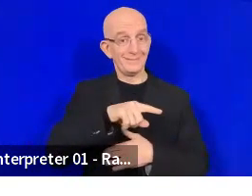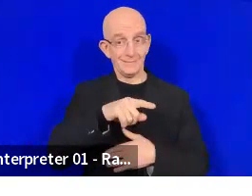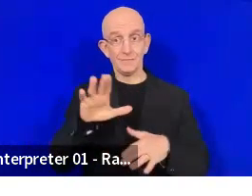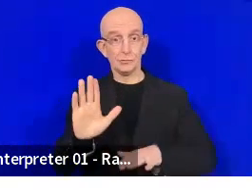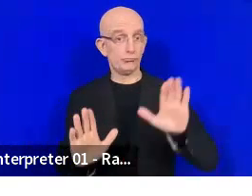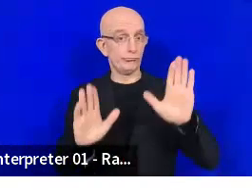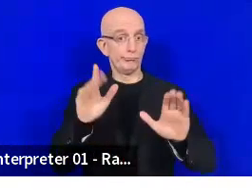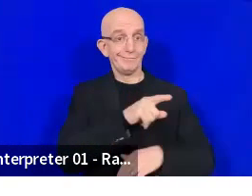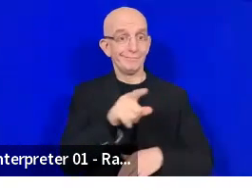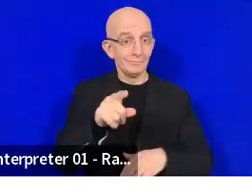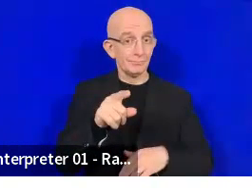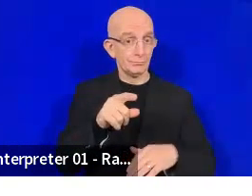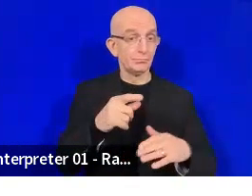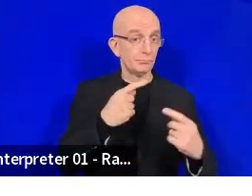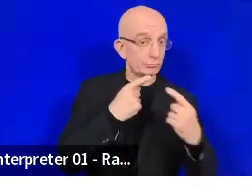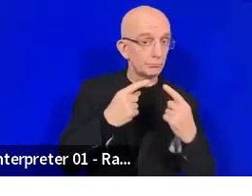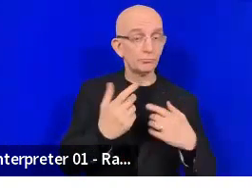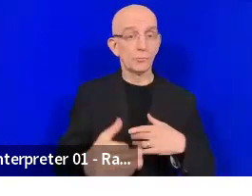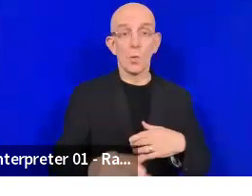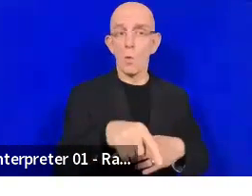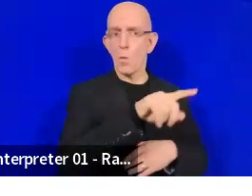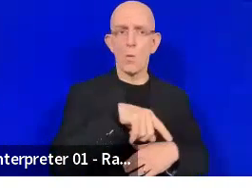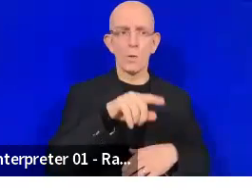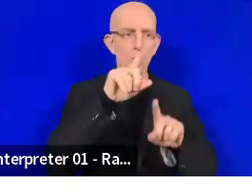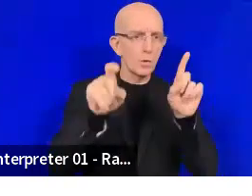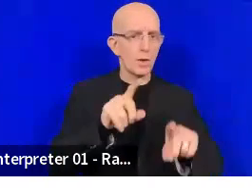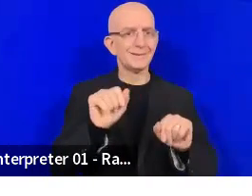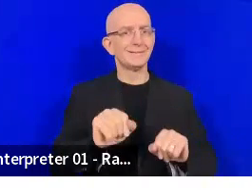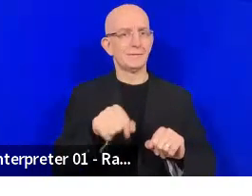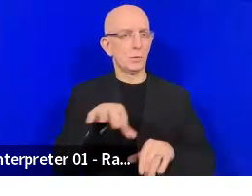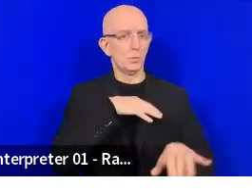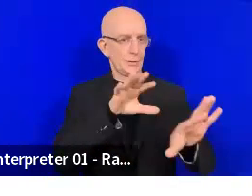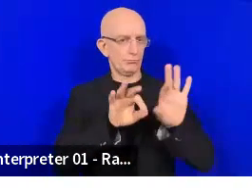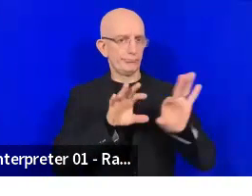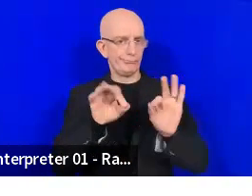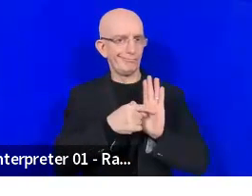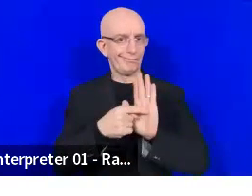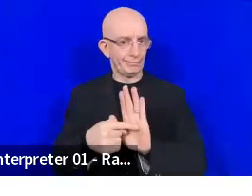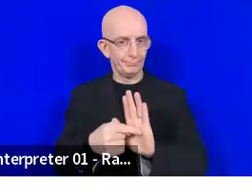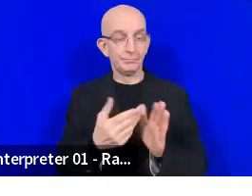Thanks so much, and Waiswa, over to you. Thank you. Thank you everybody for joining us today.